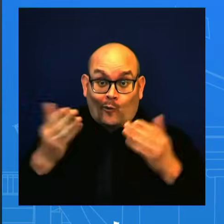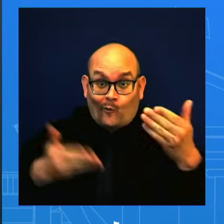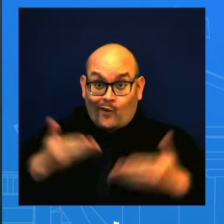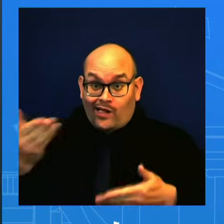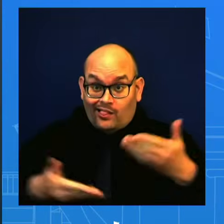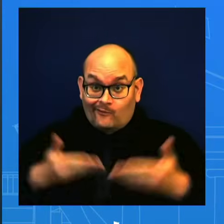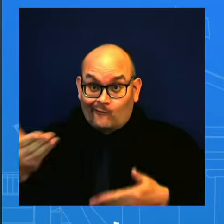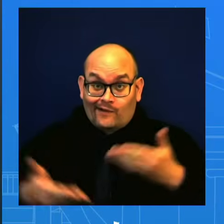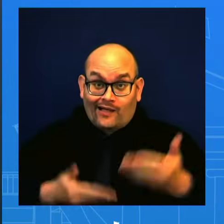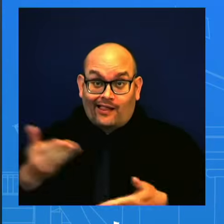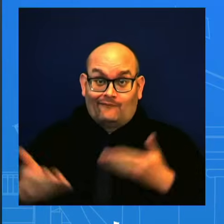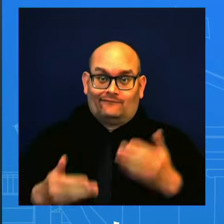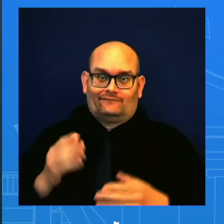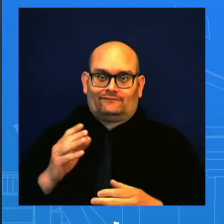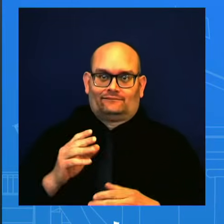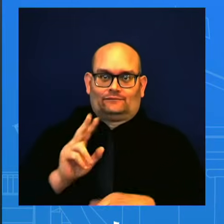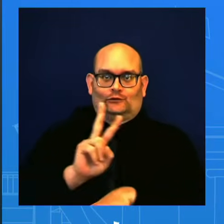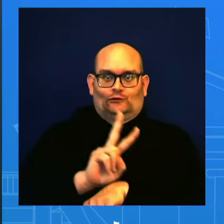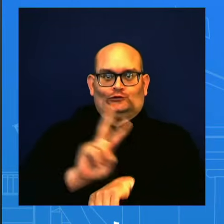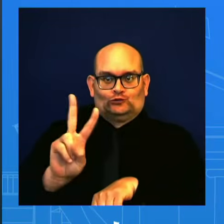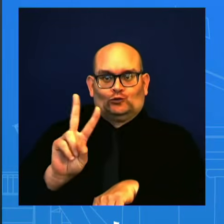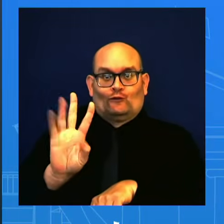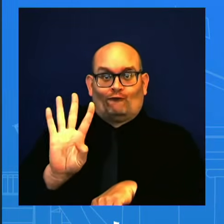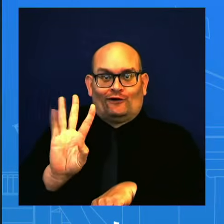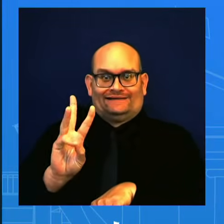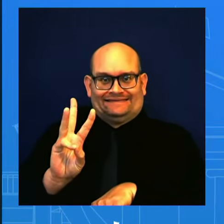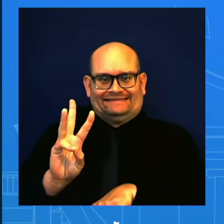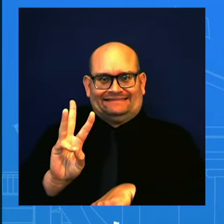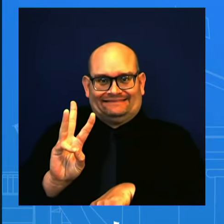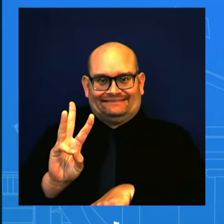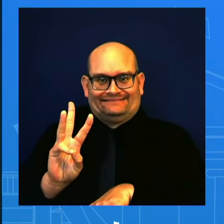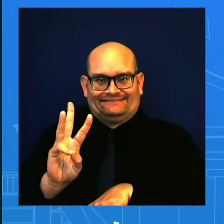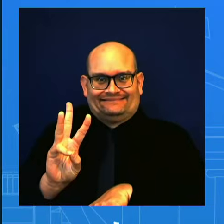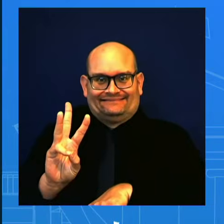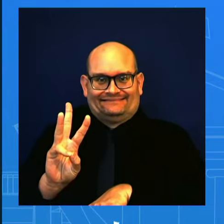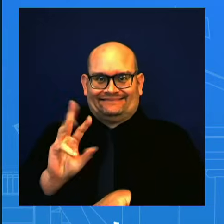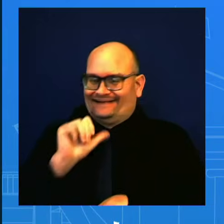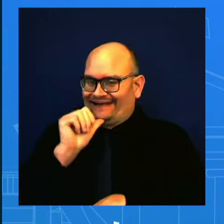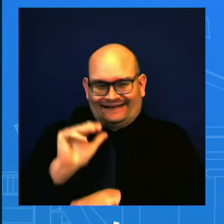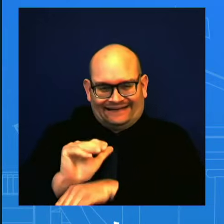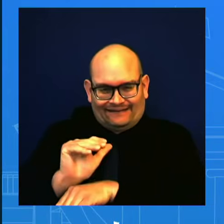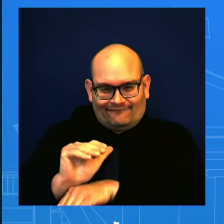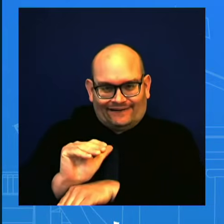The president continues to receive updates from his team on the impacts of the storm and federal efforts